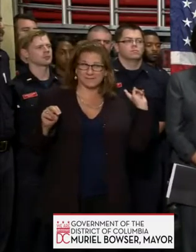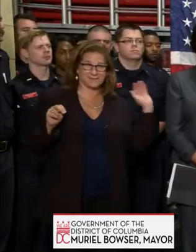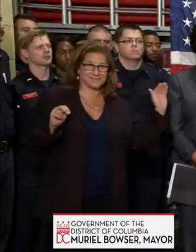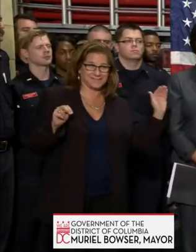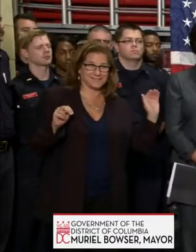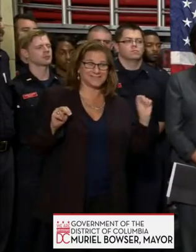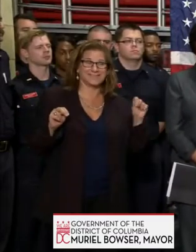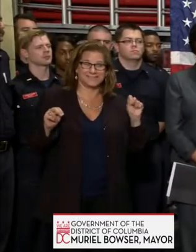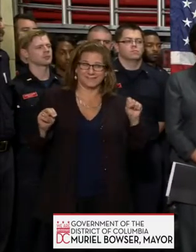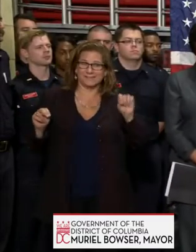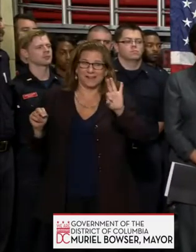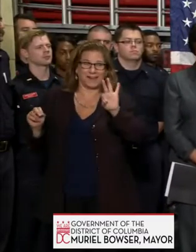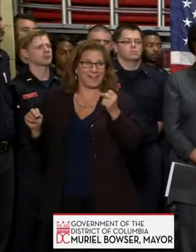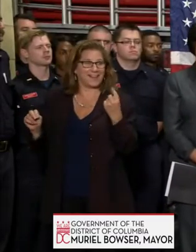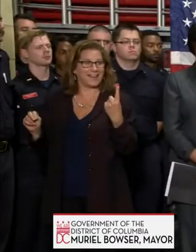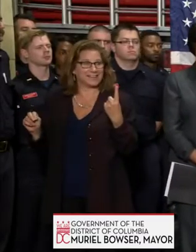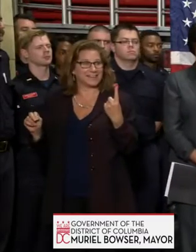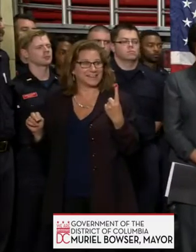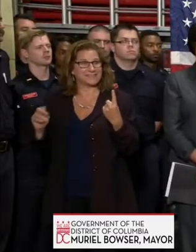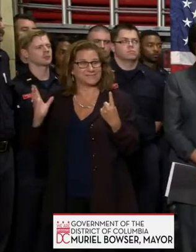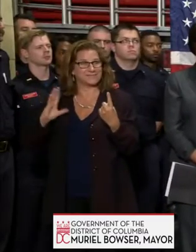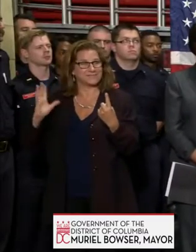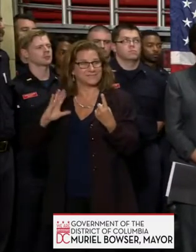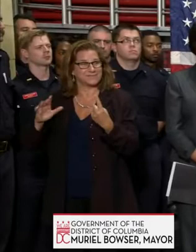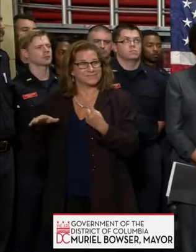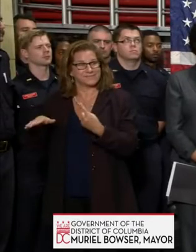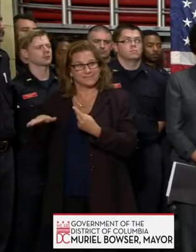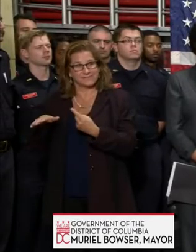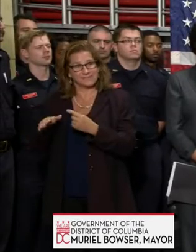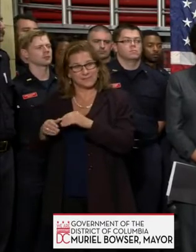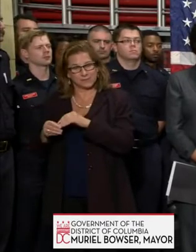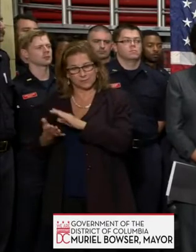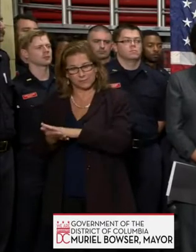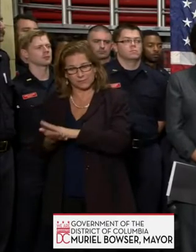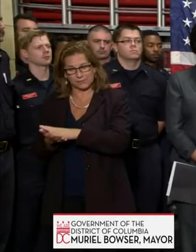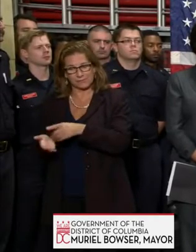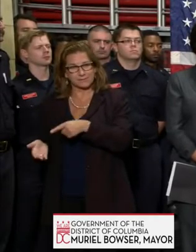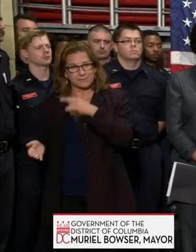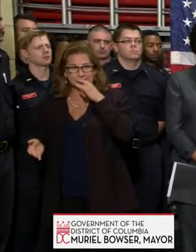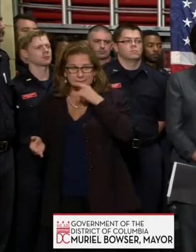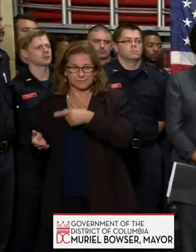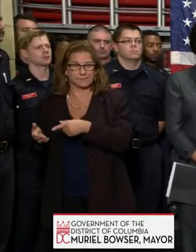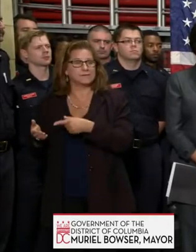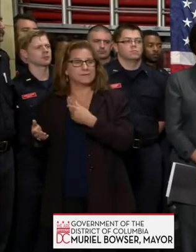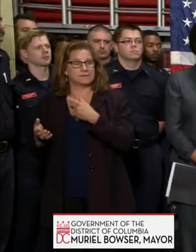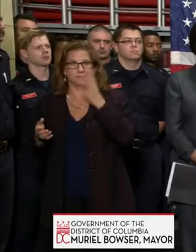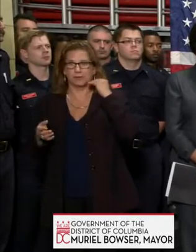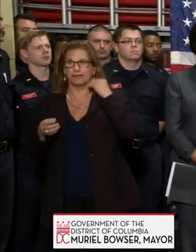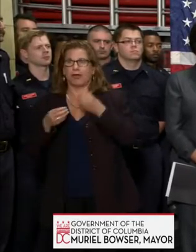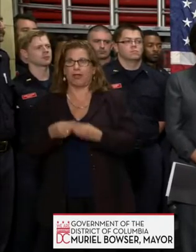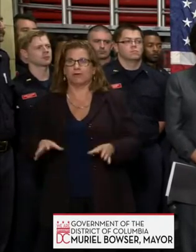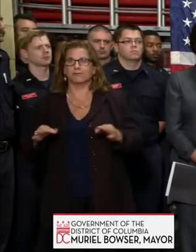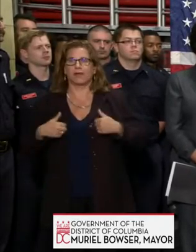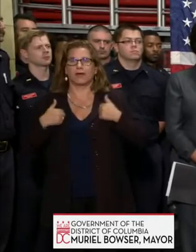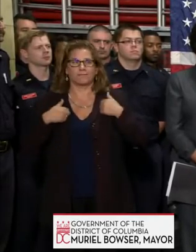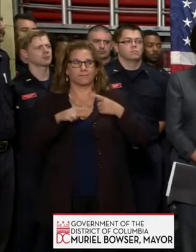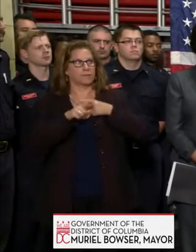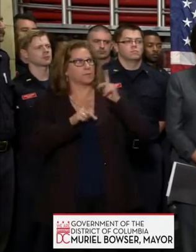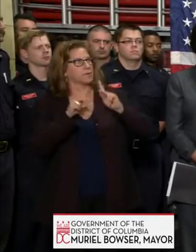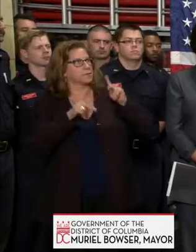SCHOOL AND TEACHERS, PARENTS WHO LOST THEIR LIVES IN THOSE AIRPLANE ATTACKS BUT ALSO OUR FIRE AND EMS WAS ONE OF THE